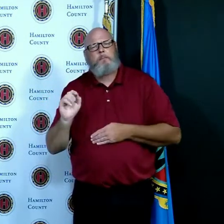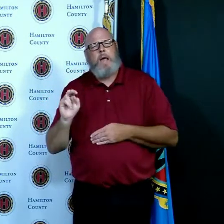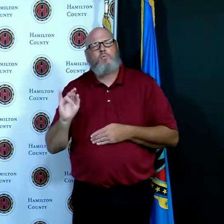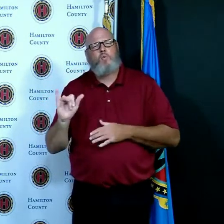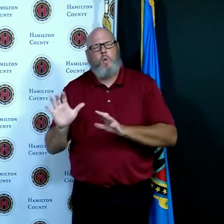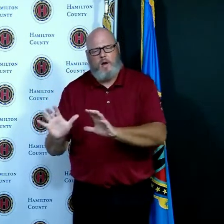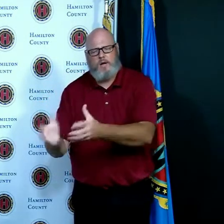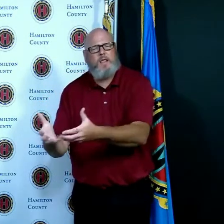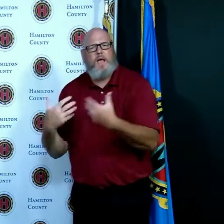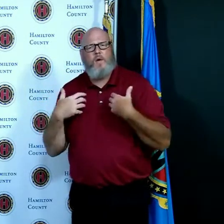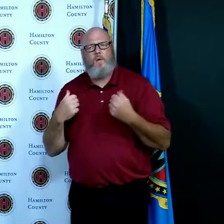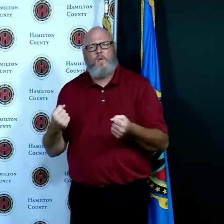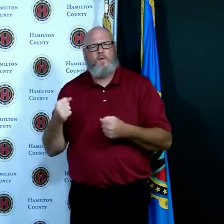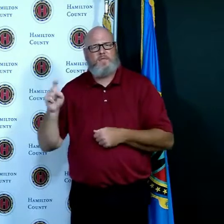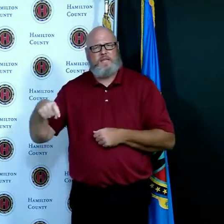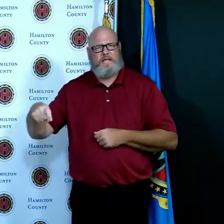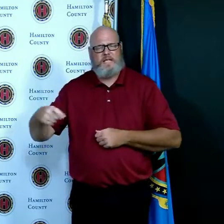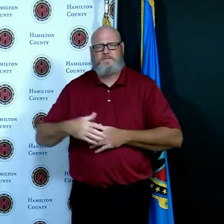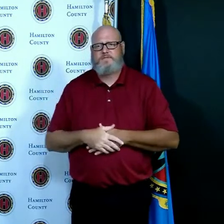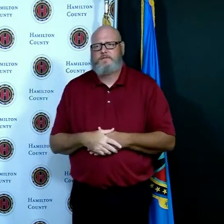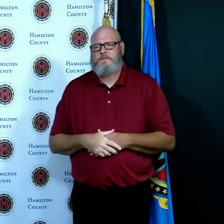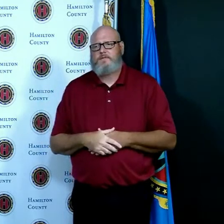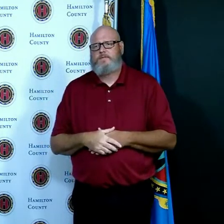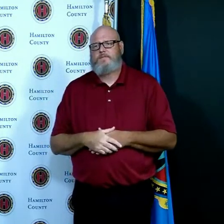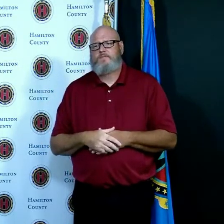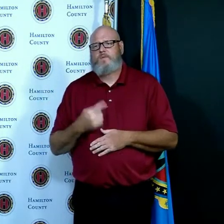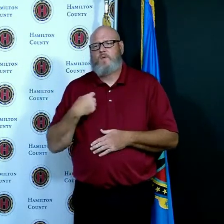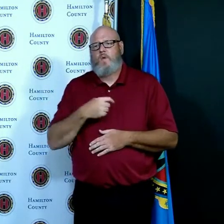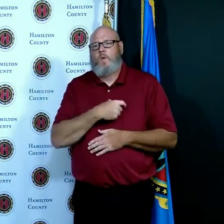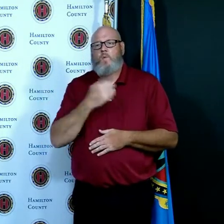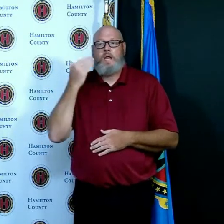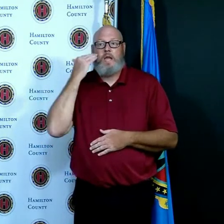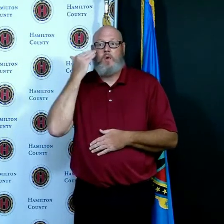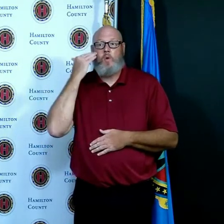it impacts people of color to a greater degree than what is